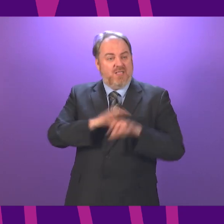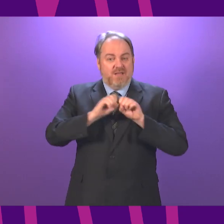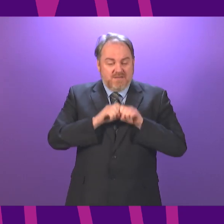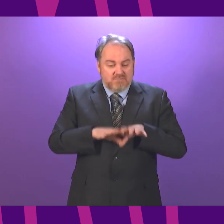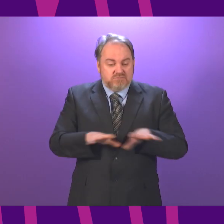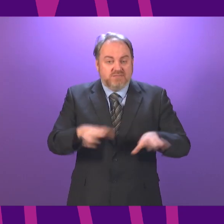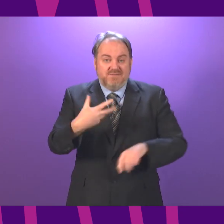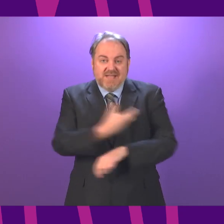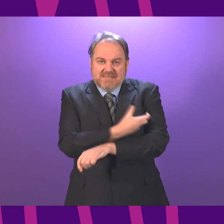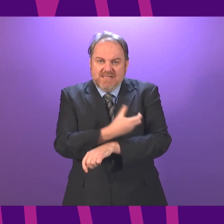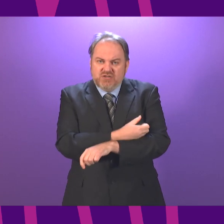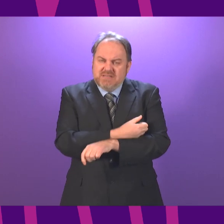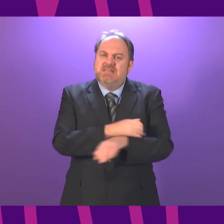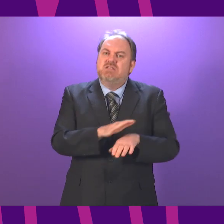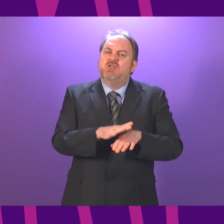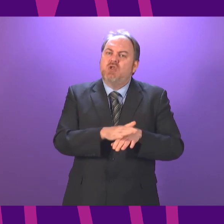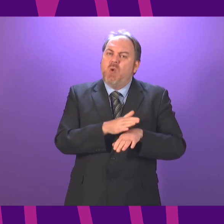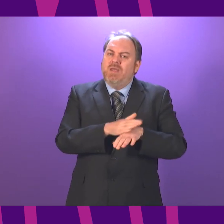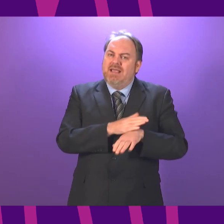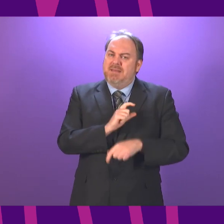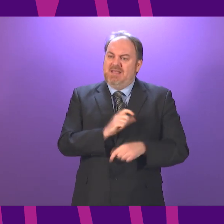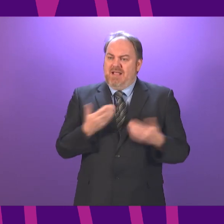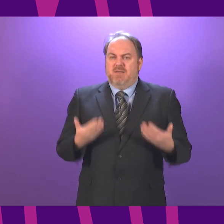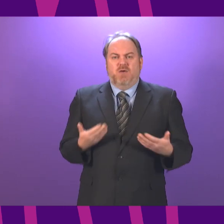We are all grappling with the same issues and working to the same targets.